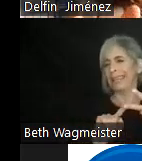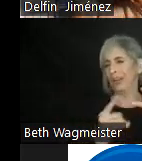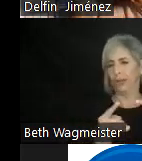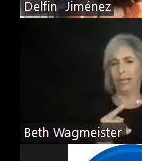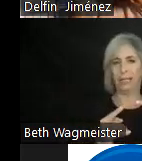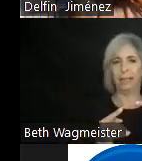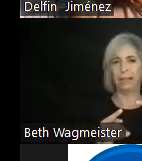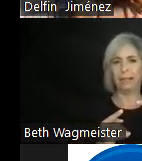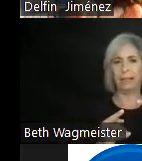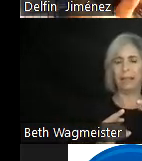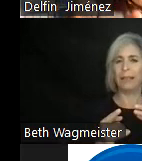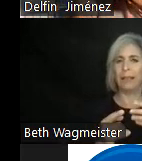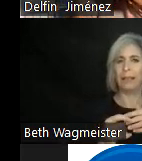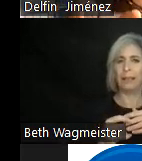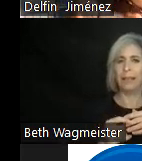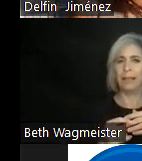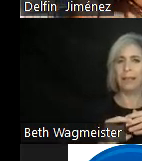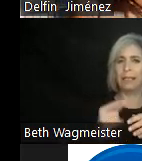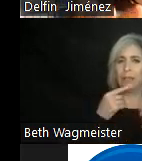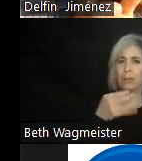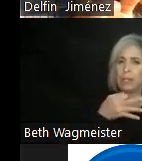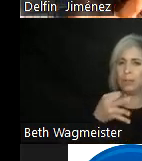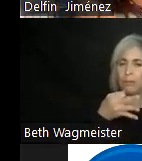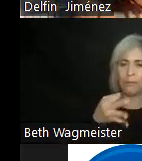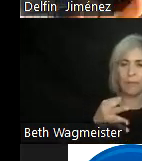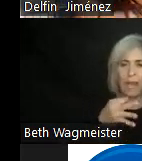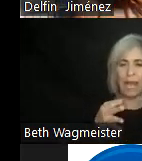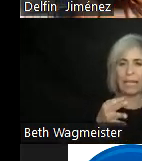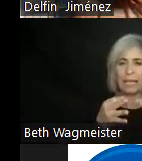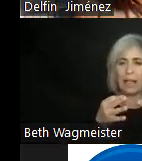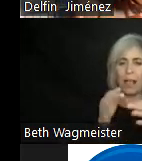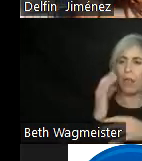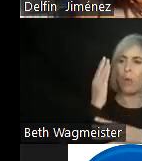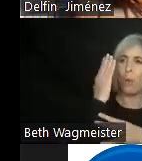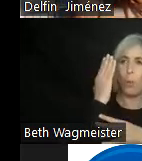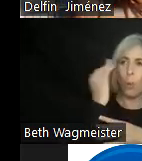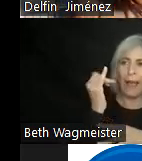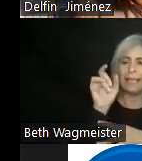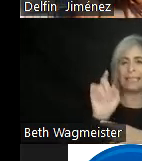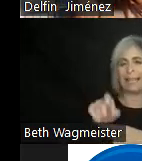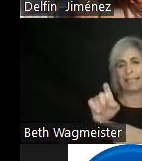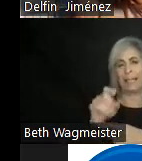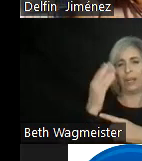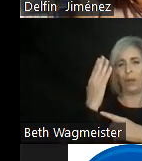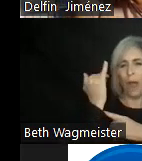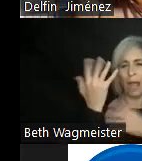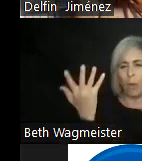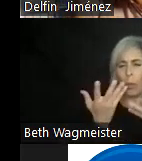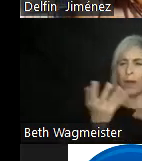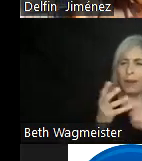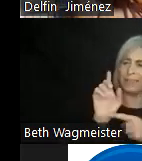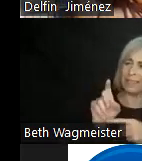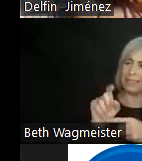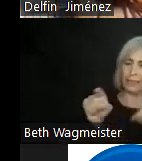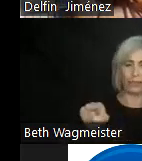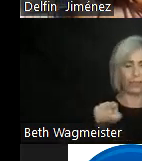that is to define well why it is necessary. What is necessary. And I think this is the